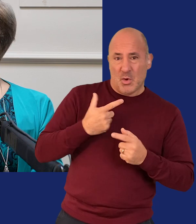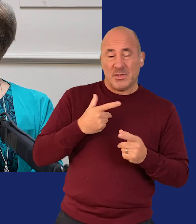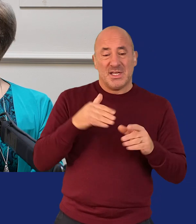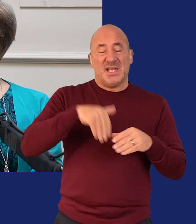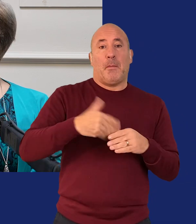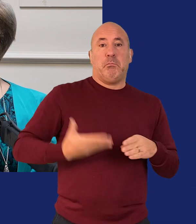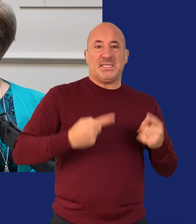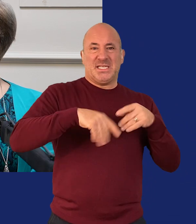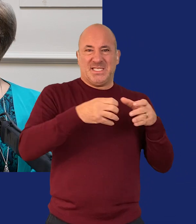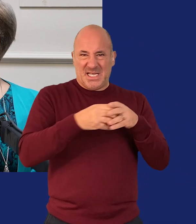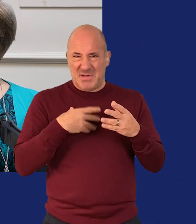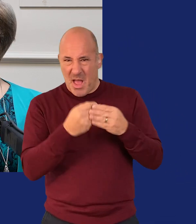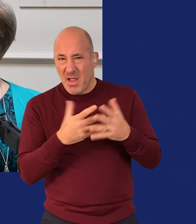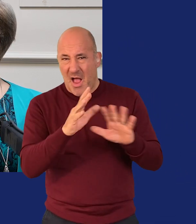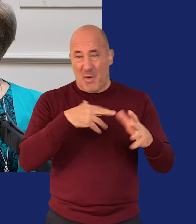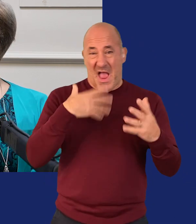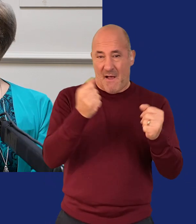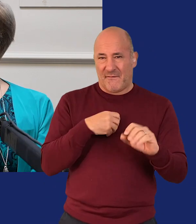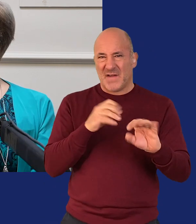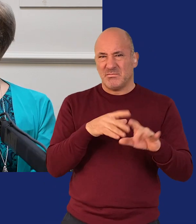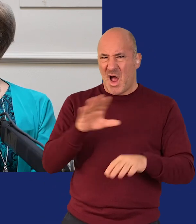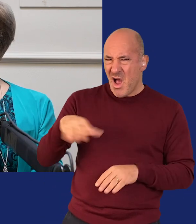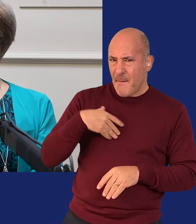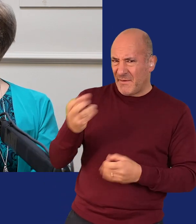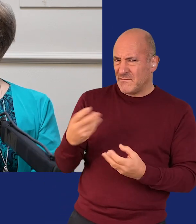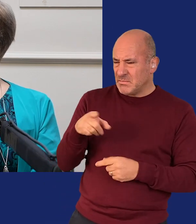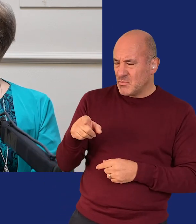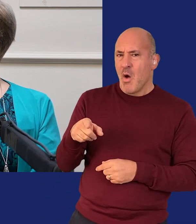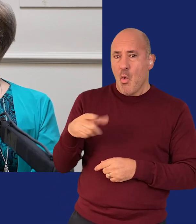but also to help teams within the business, you know, here's this feedback